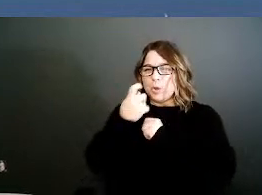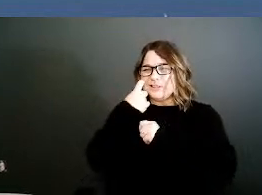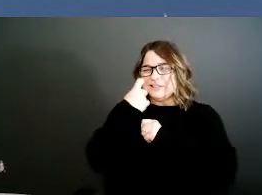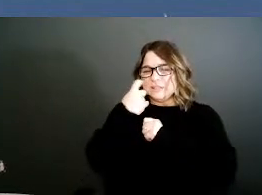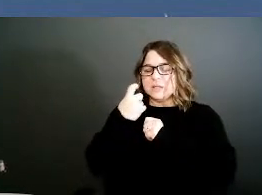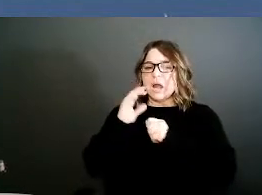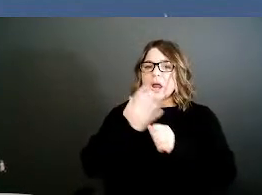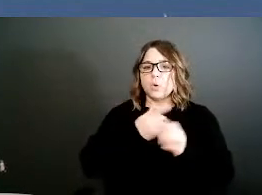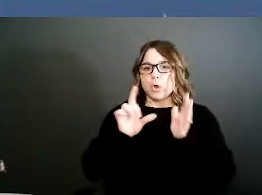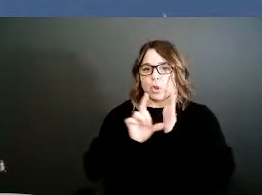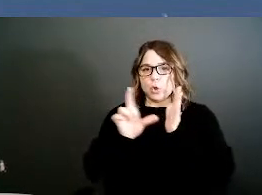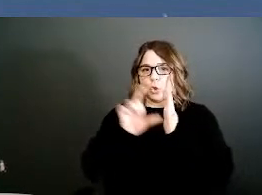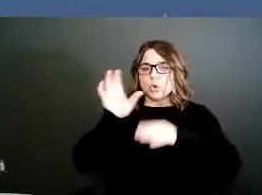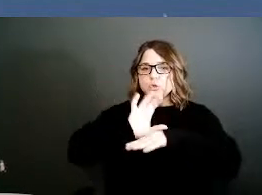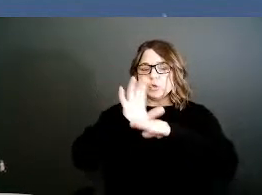NUCLEAR WEAPONS.